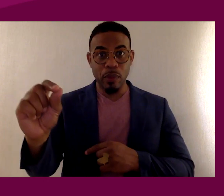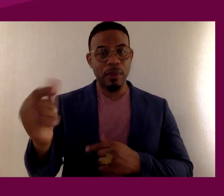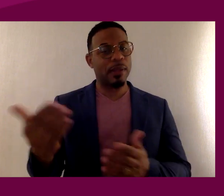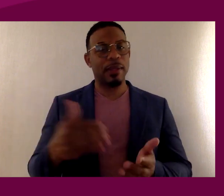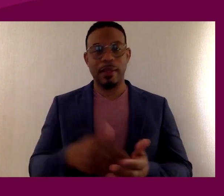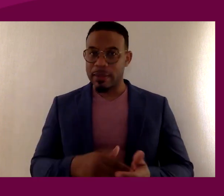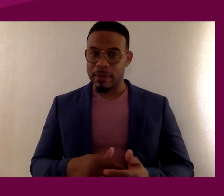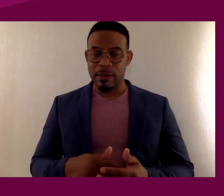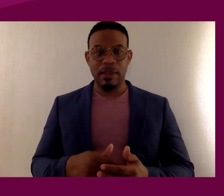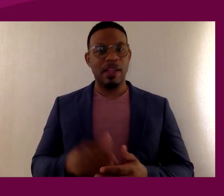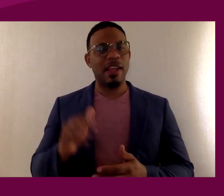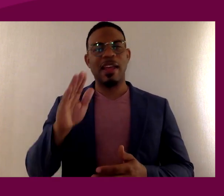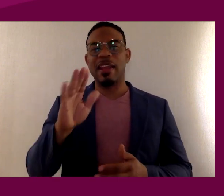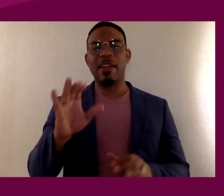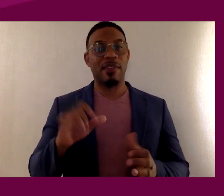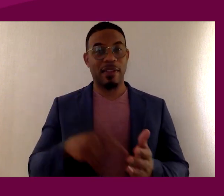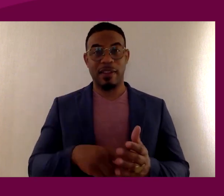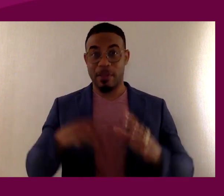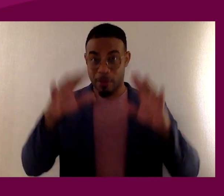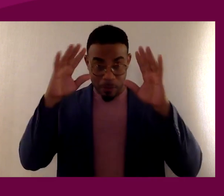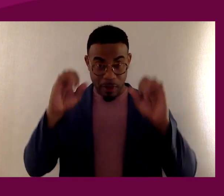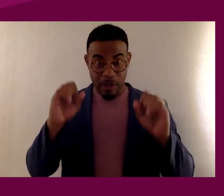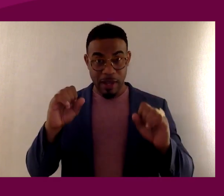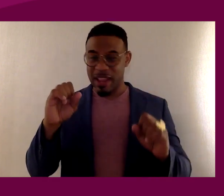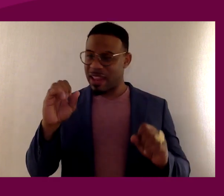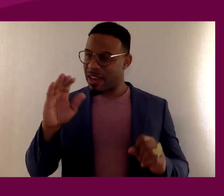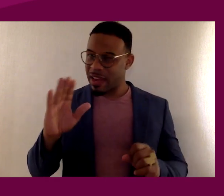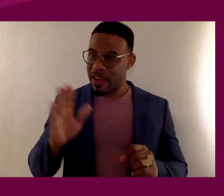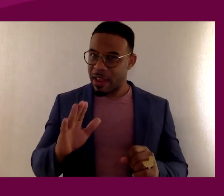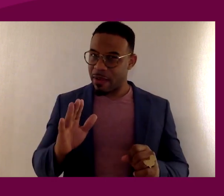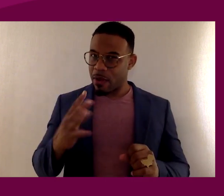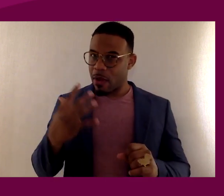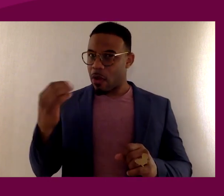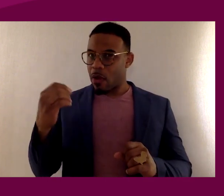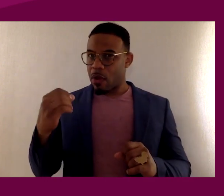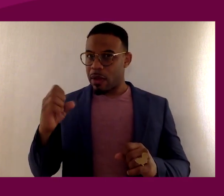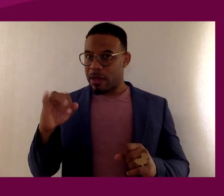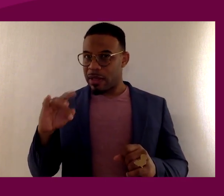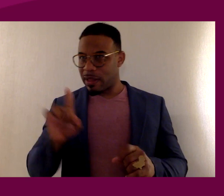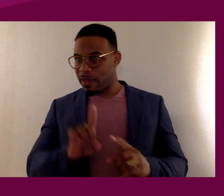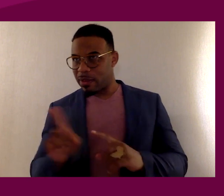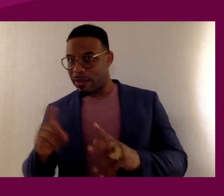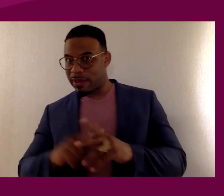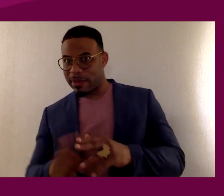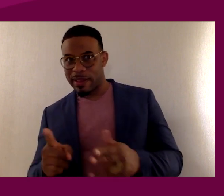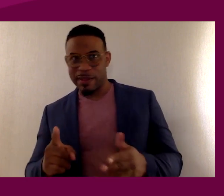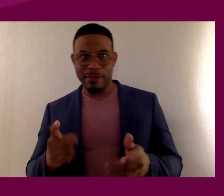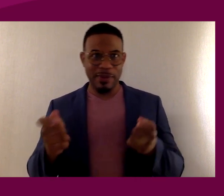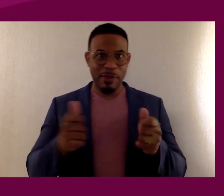and got in his cars and left. Again, the president had never gone out the